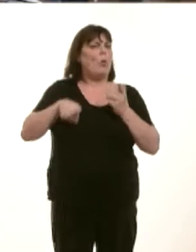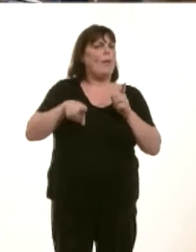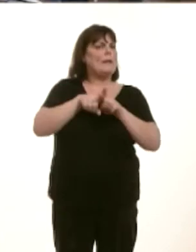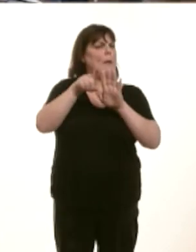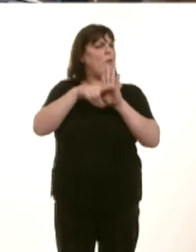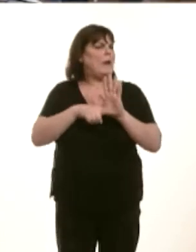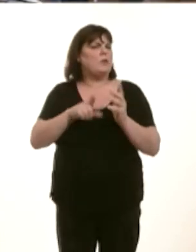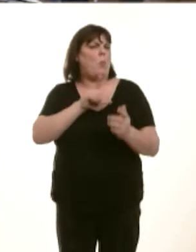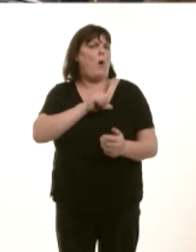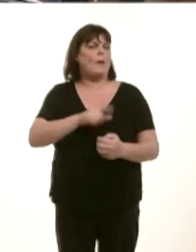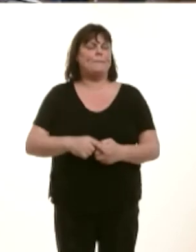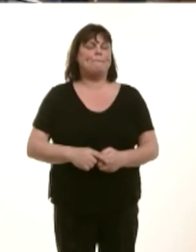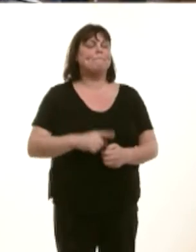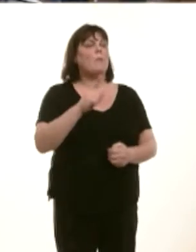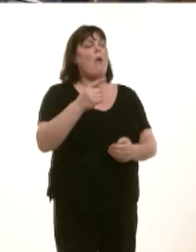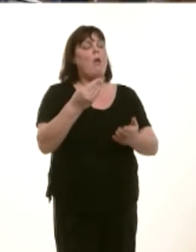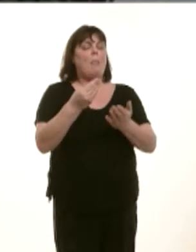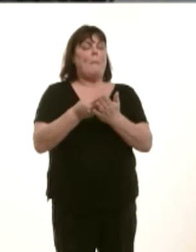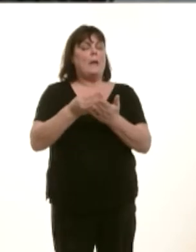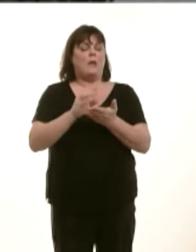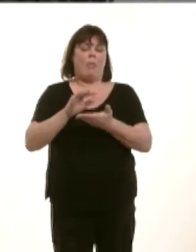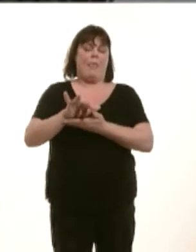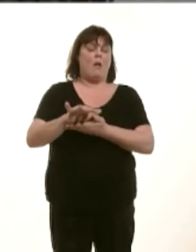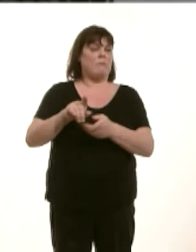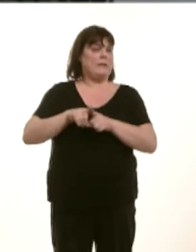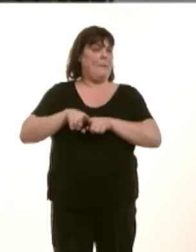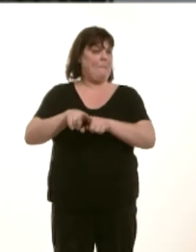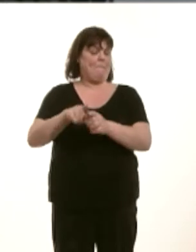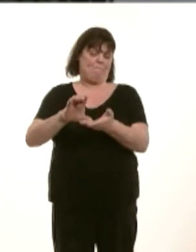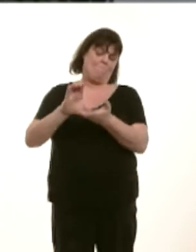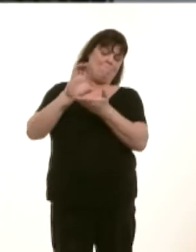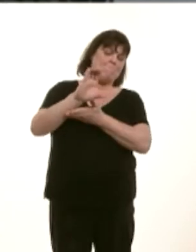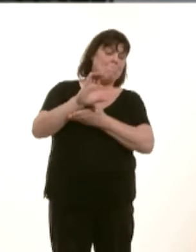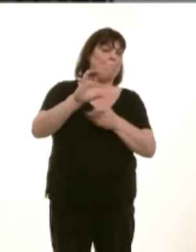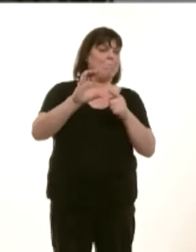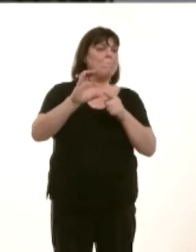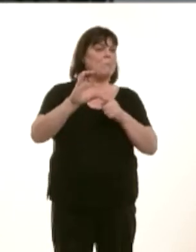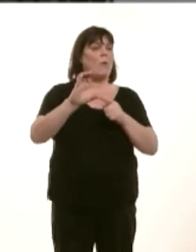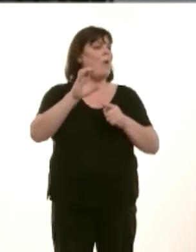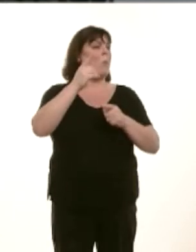The pot of money will remain the same. Of course, we will put in place a scheme as quickly